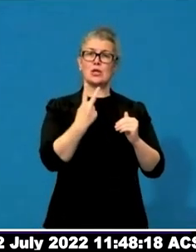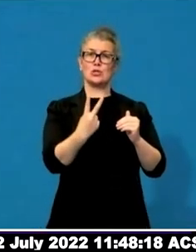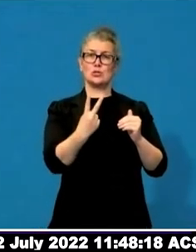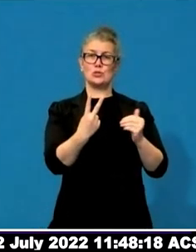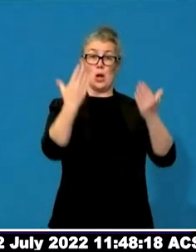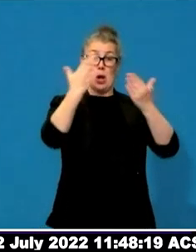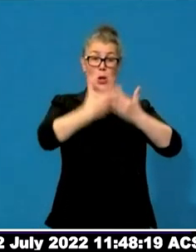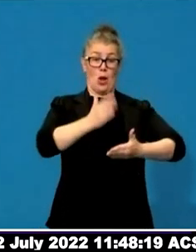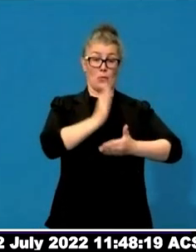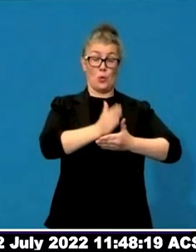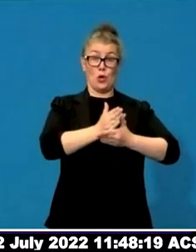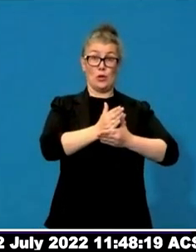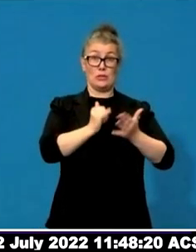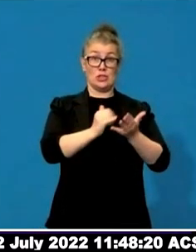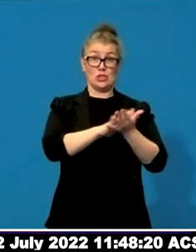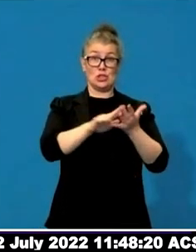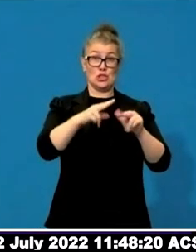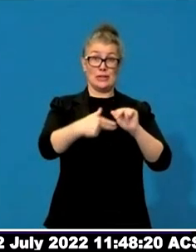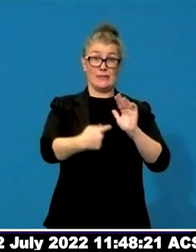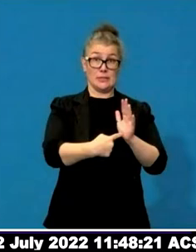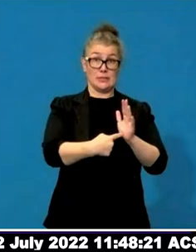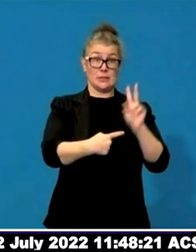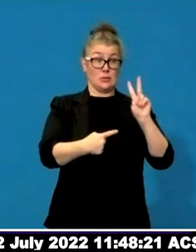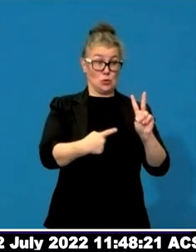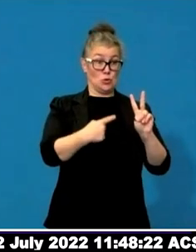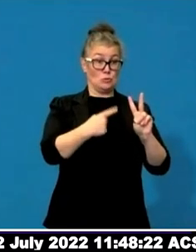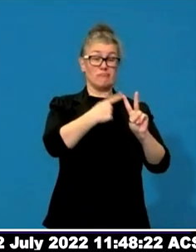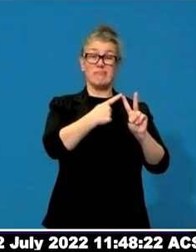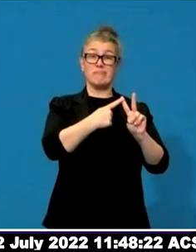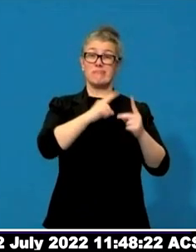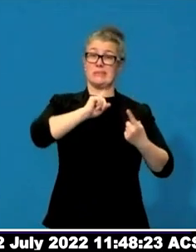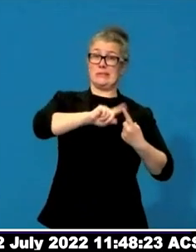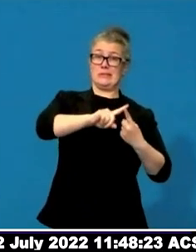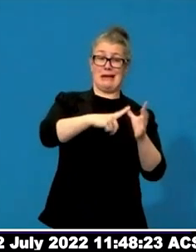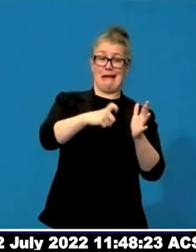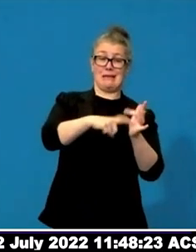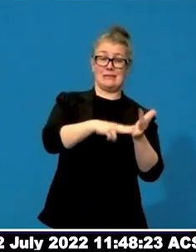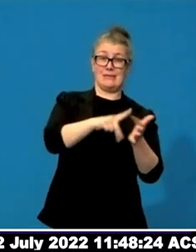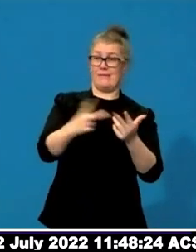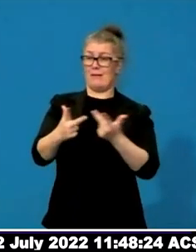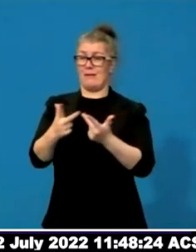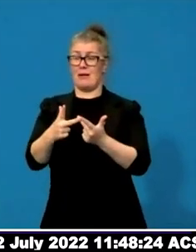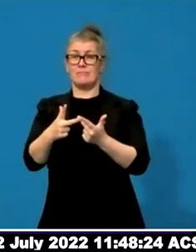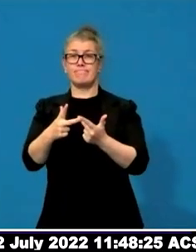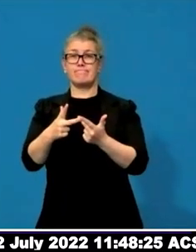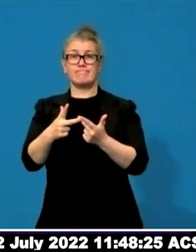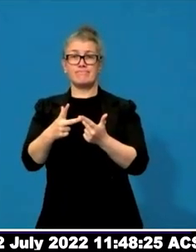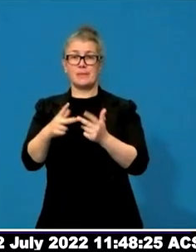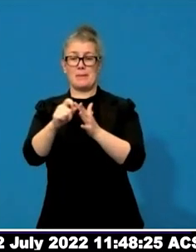and one becoming active. And that was at the table, the players were discussing that.